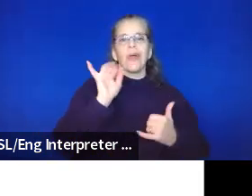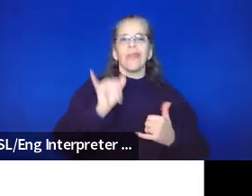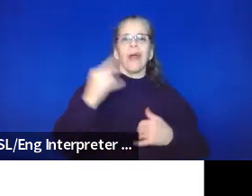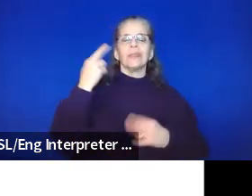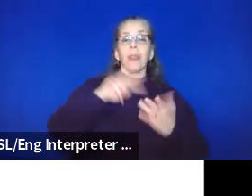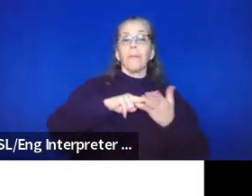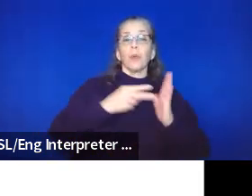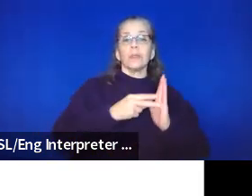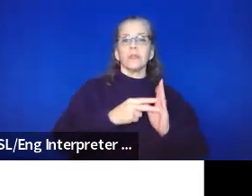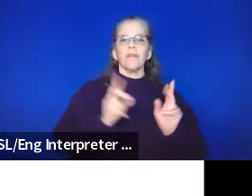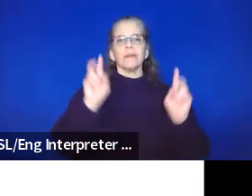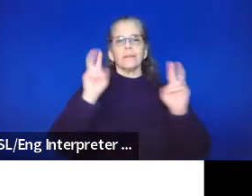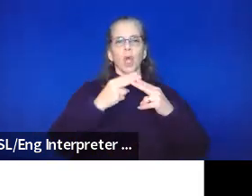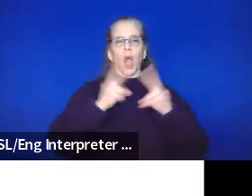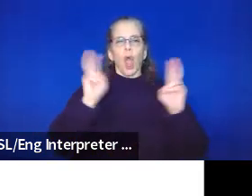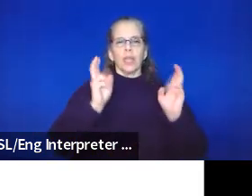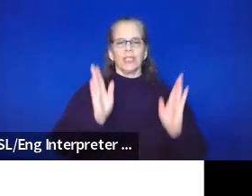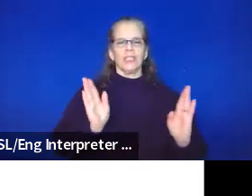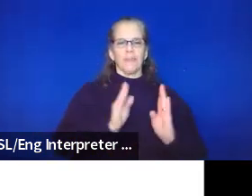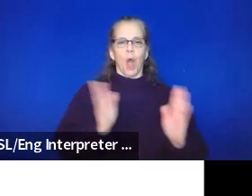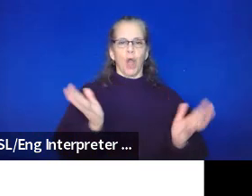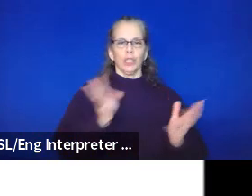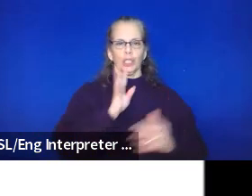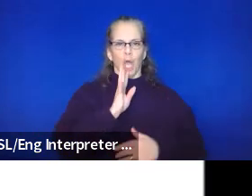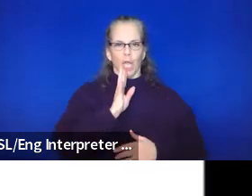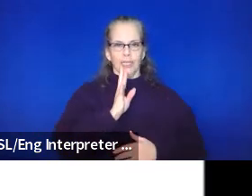is to try to get to know other people and kind of figure out what some of these cues